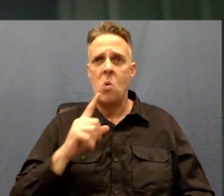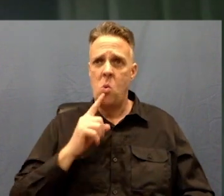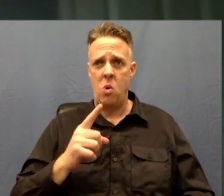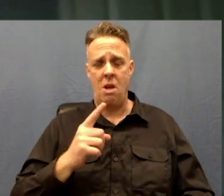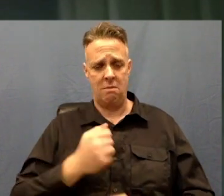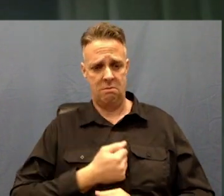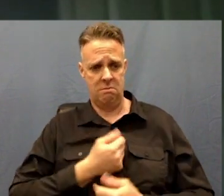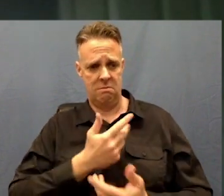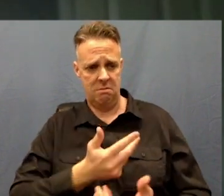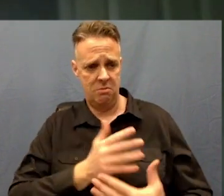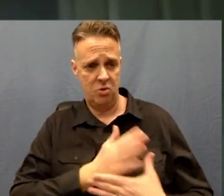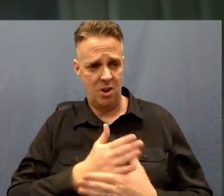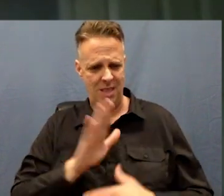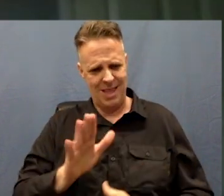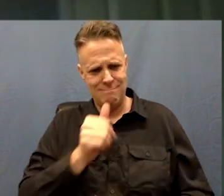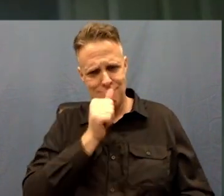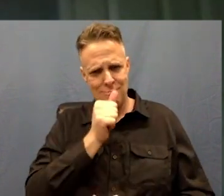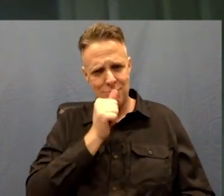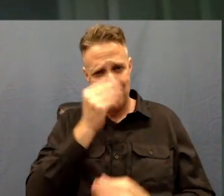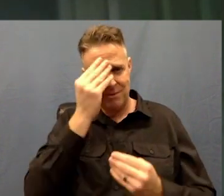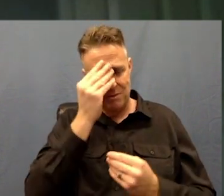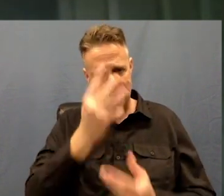MANY PERSONAL INFORMATION WITH US, AS A WAY TO RELIEVE THEIR